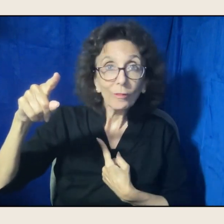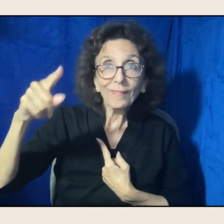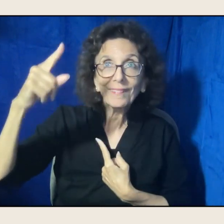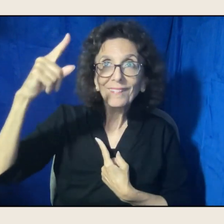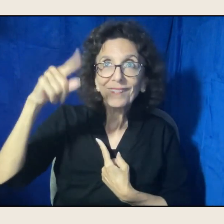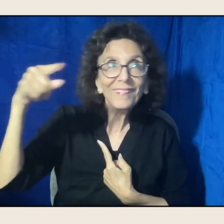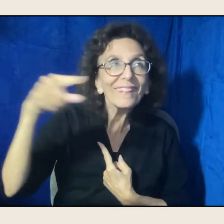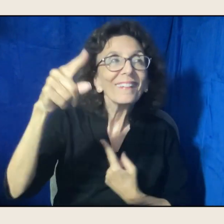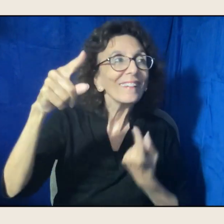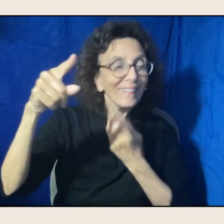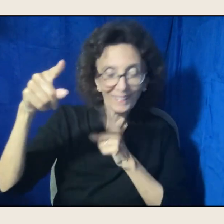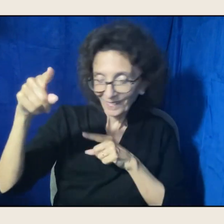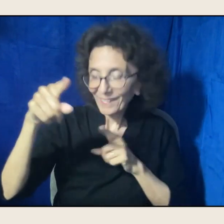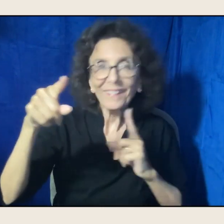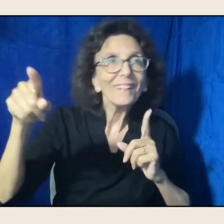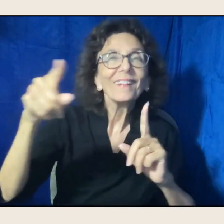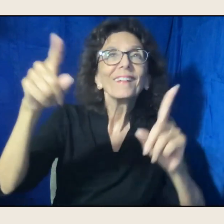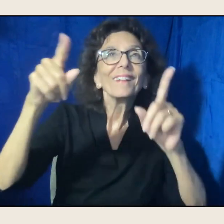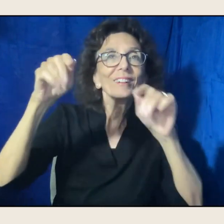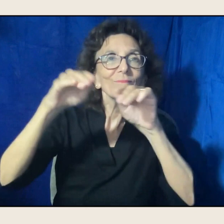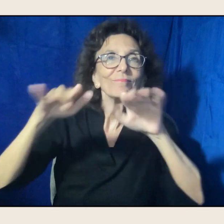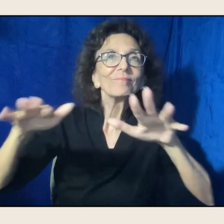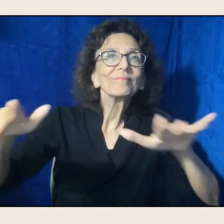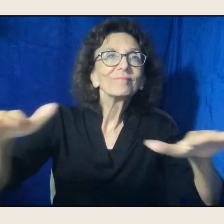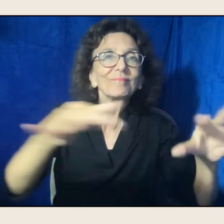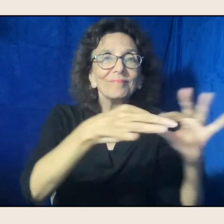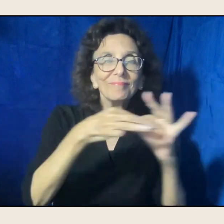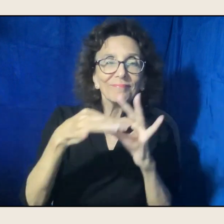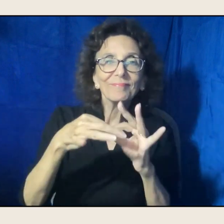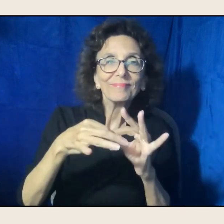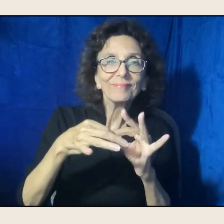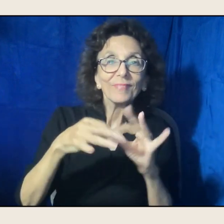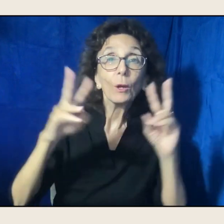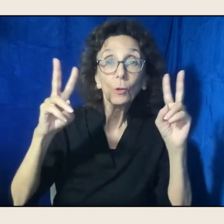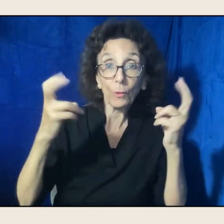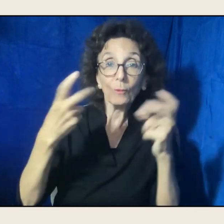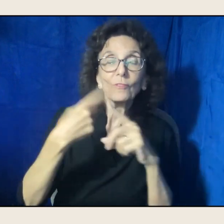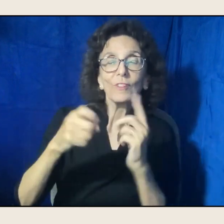That is June Jordan. And so I think to understand that even in our solitude,